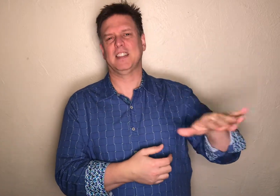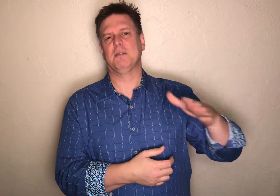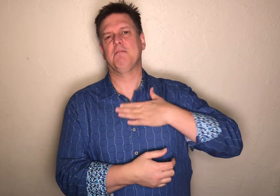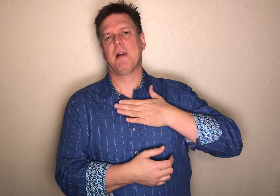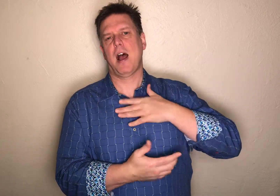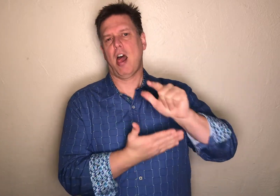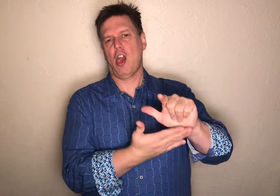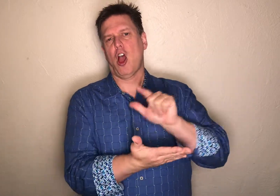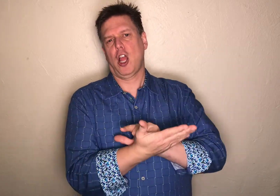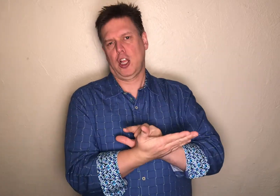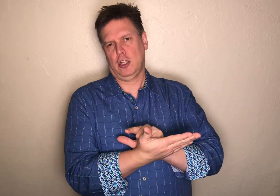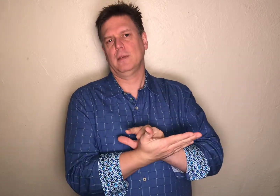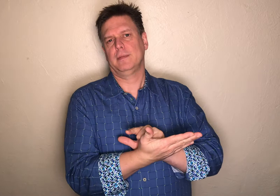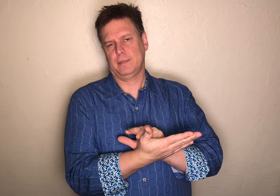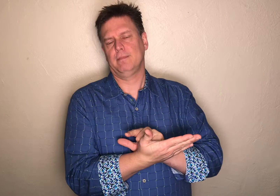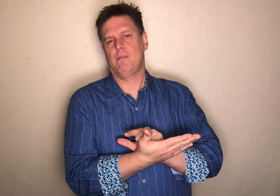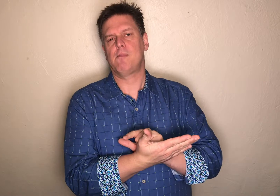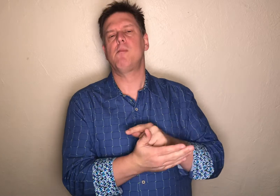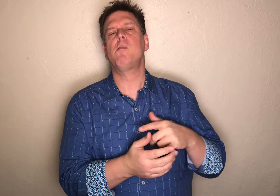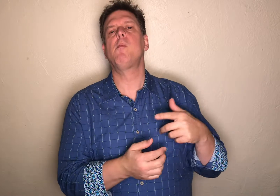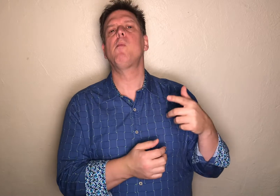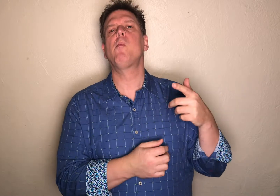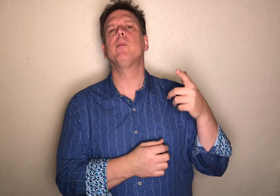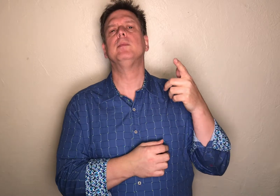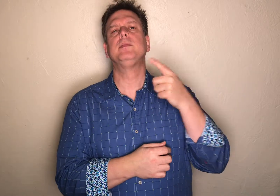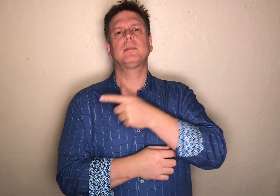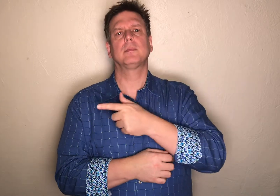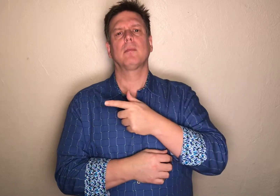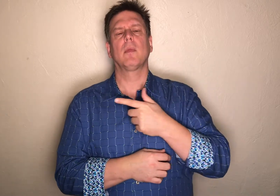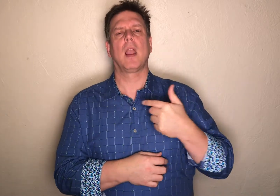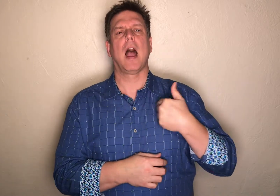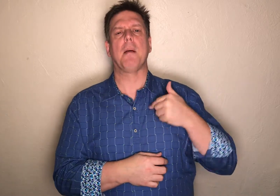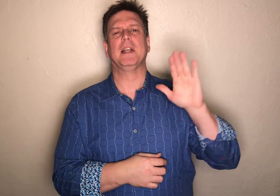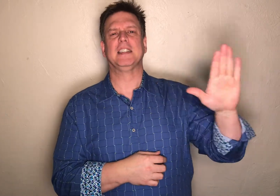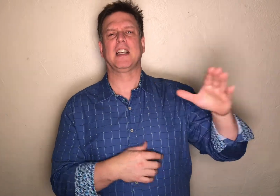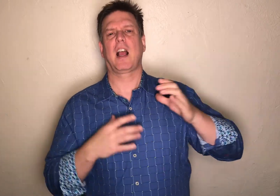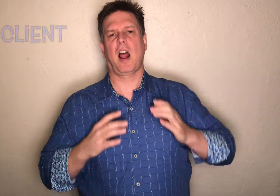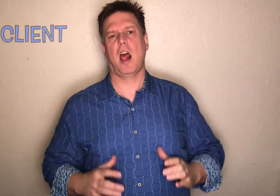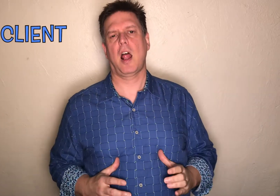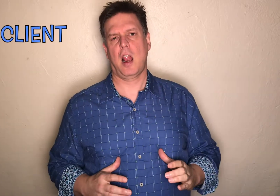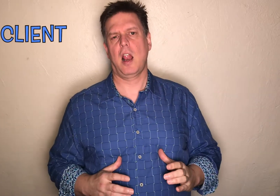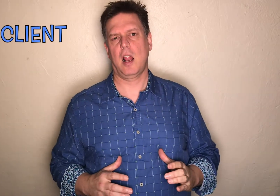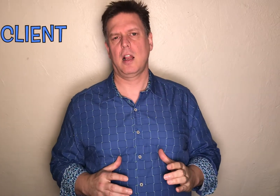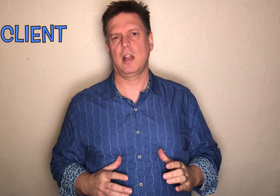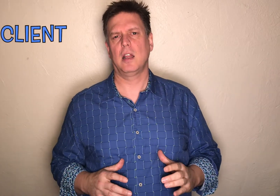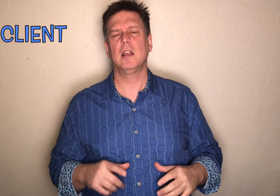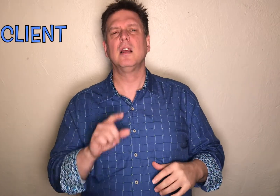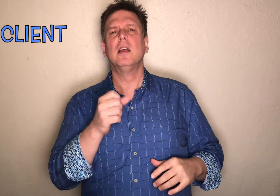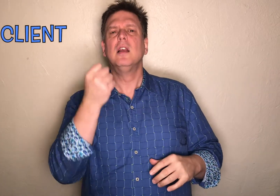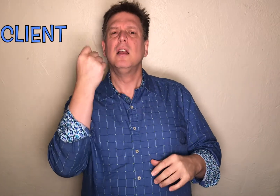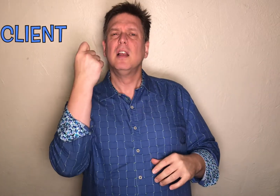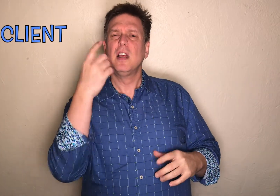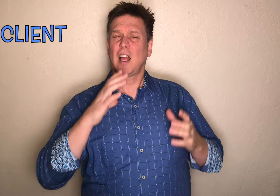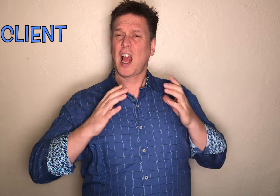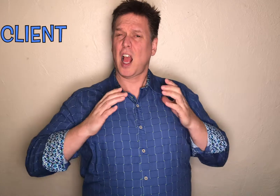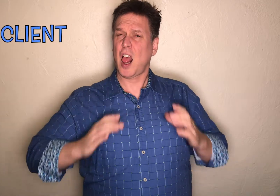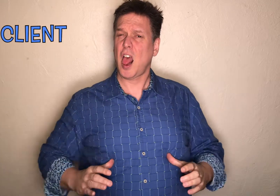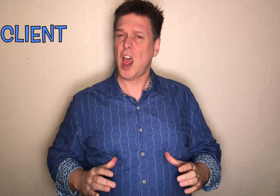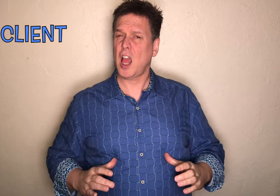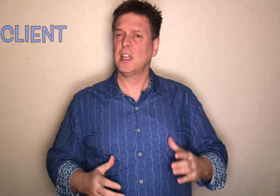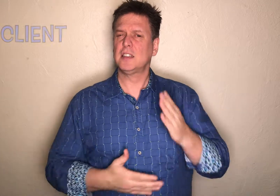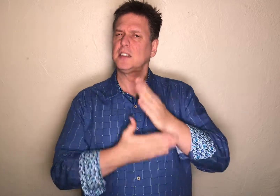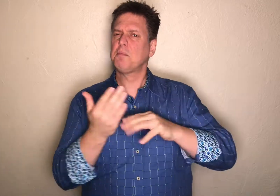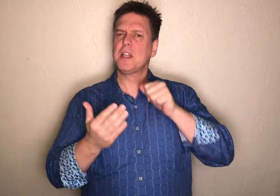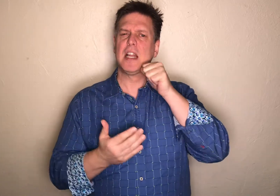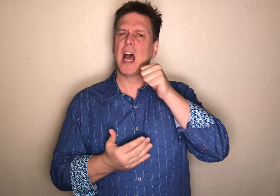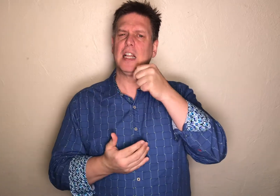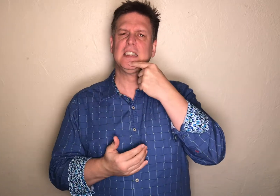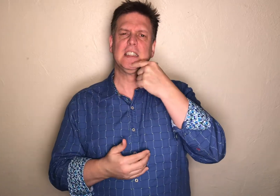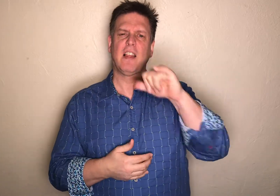you could say "that's my lawyer" I'm his client now this sign "client"